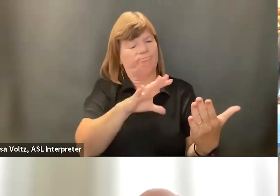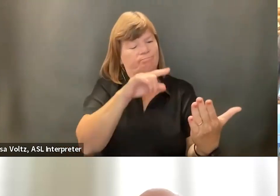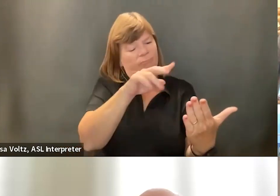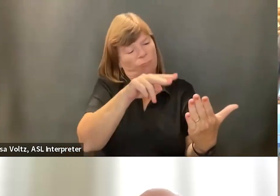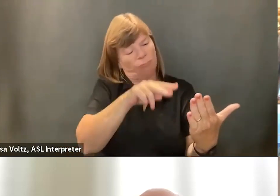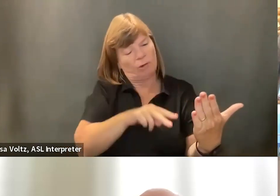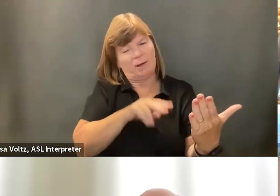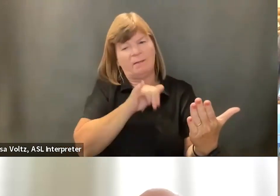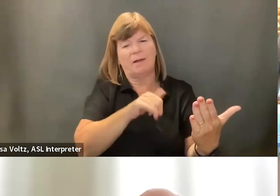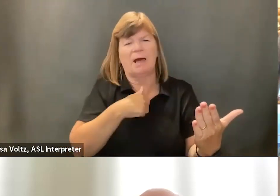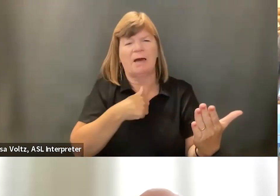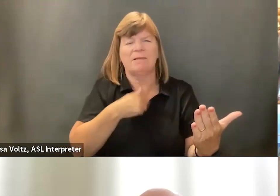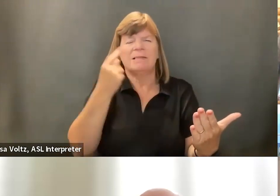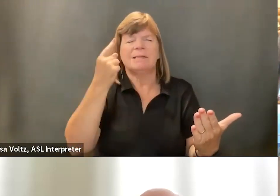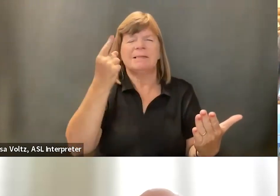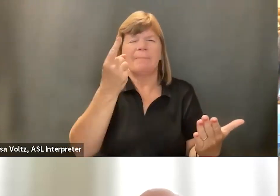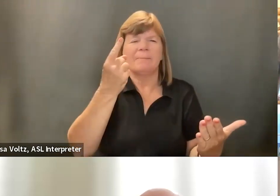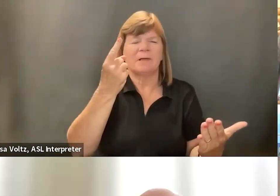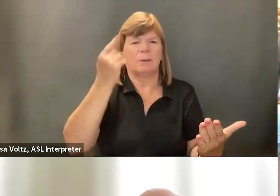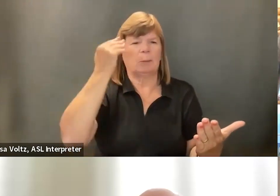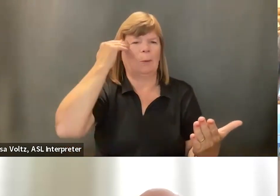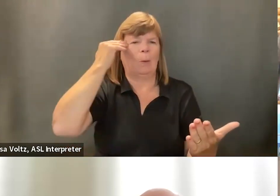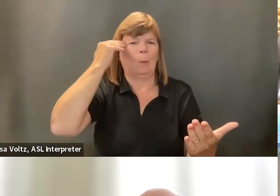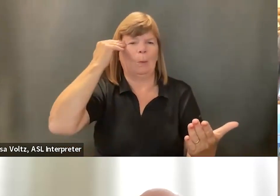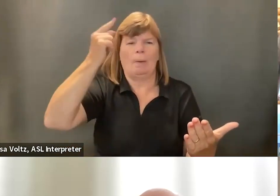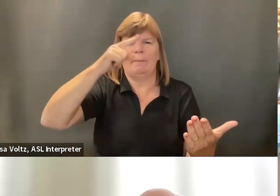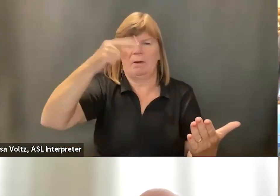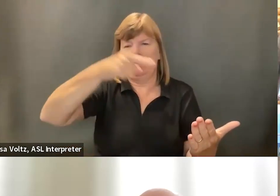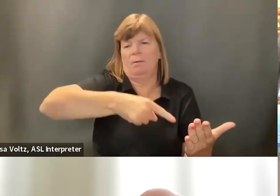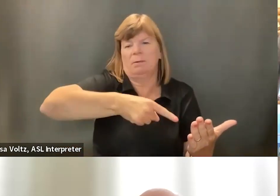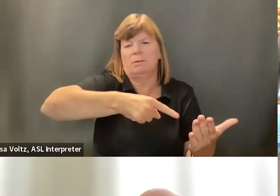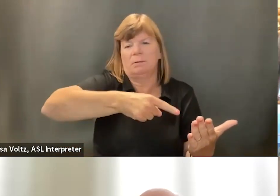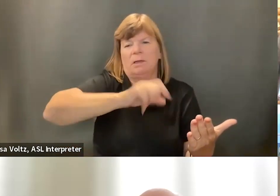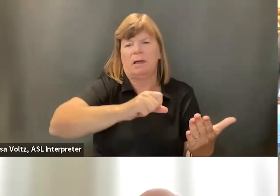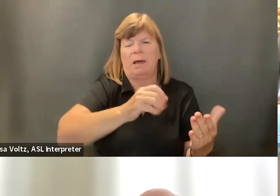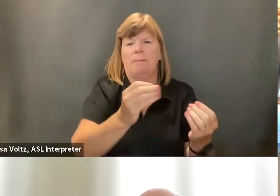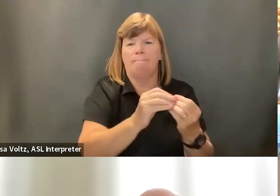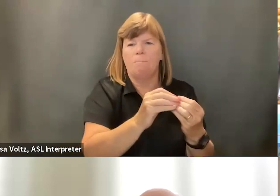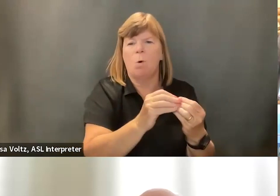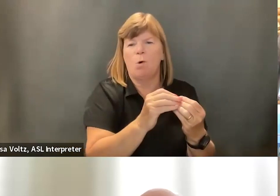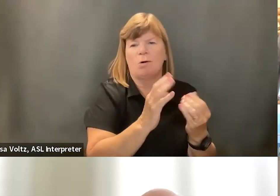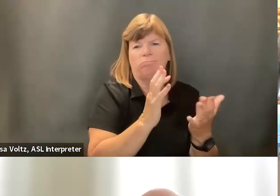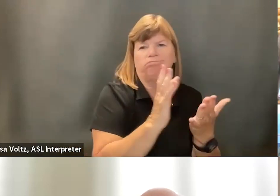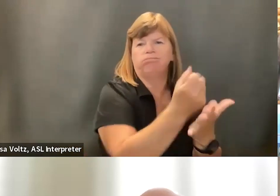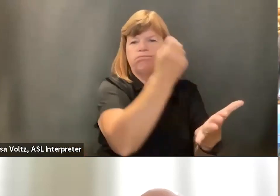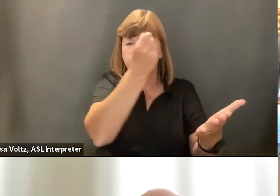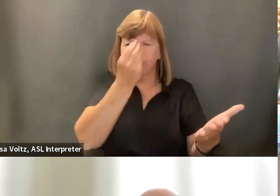have some familiarity with and they'll be able to take away more information from that passage